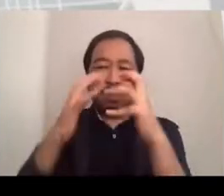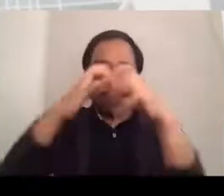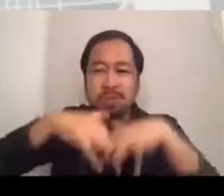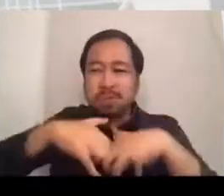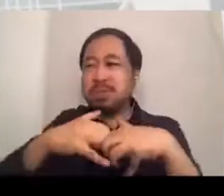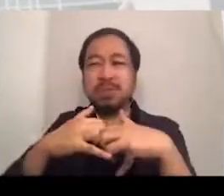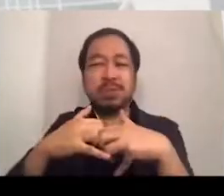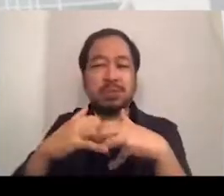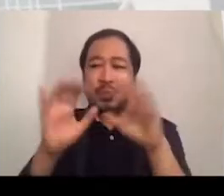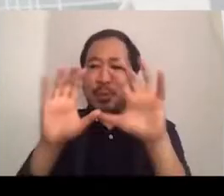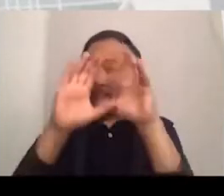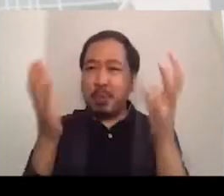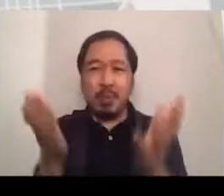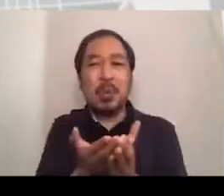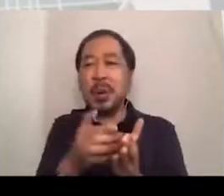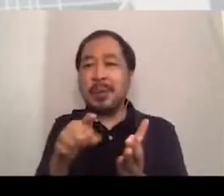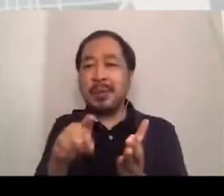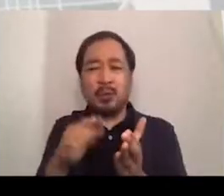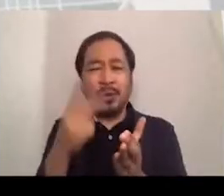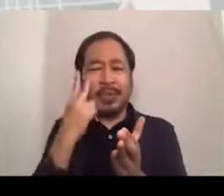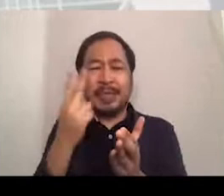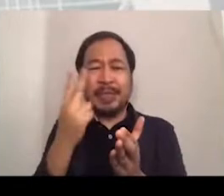They are not unique, but they are in particular hardship.